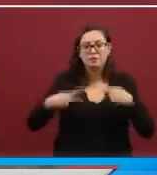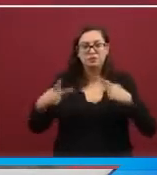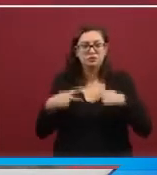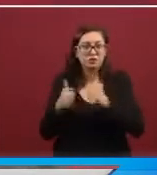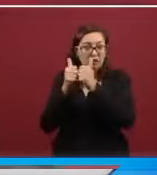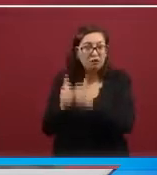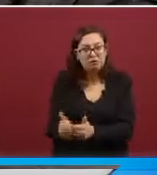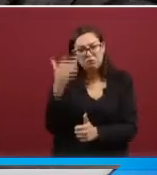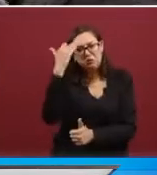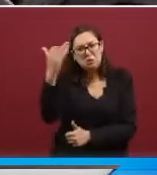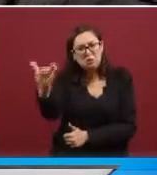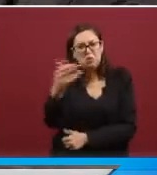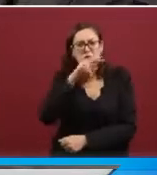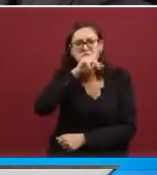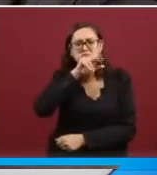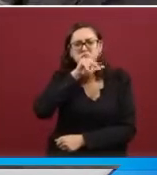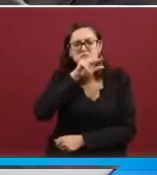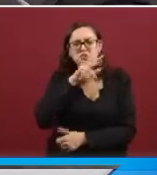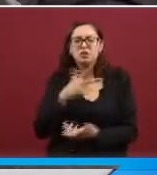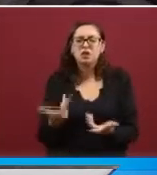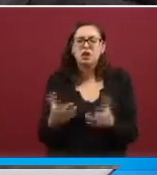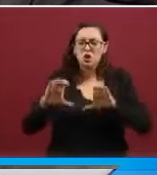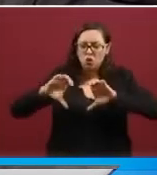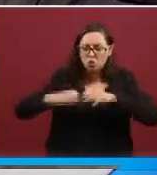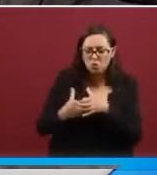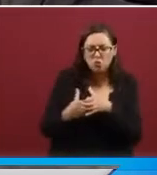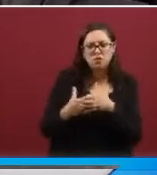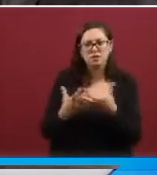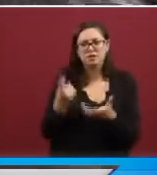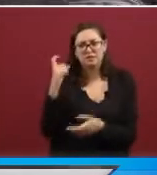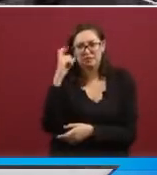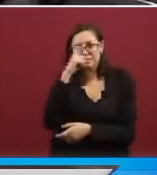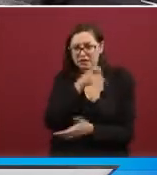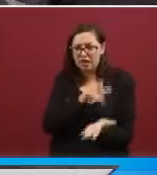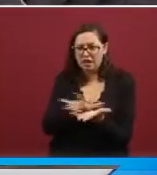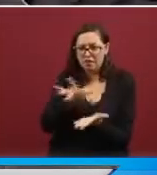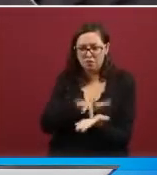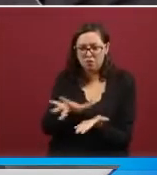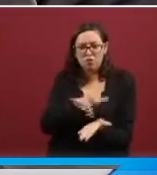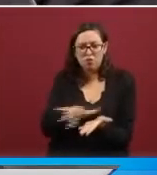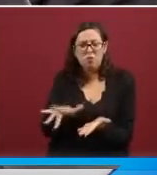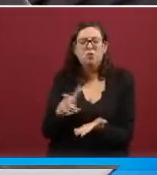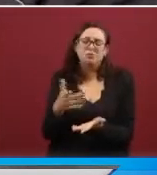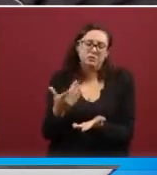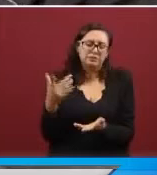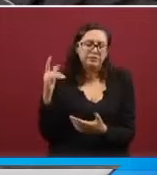and the current capacity will be verified to project the plans to be followed but above all to determine the current capacity